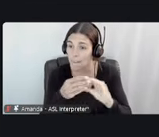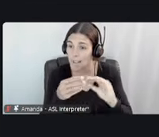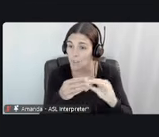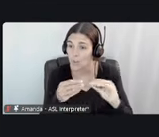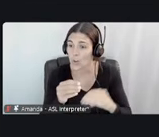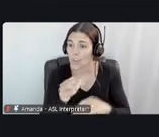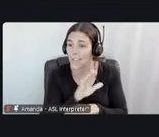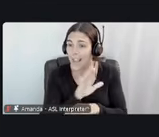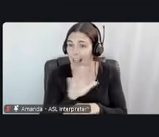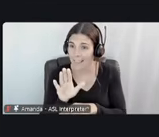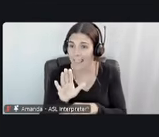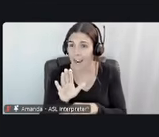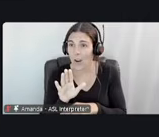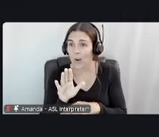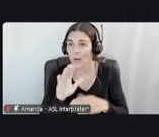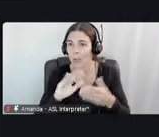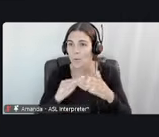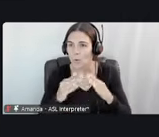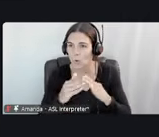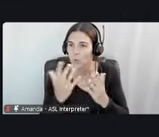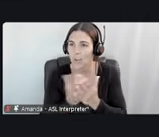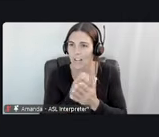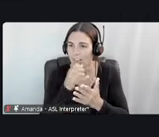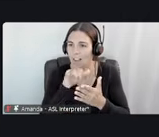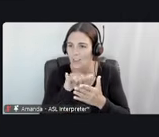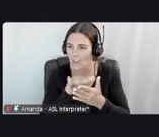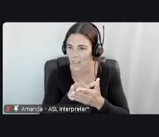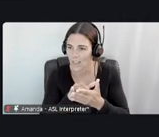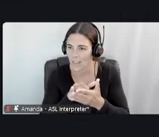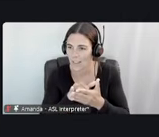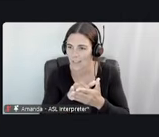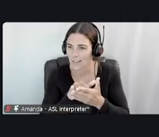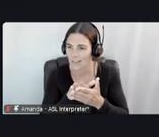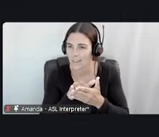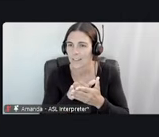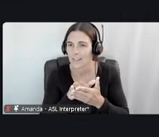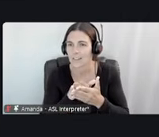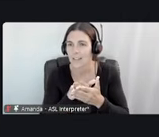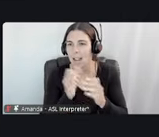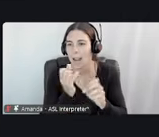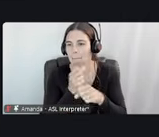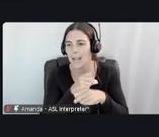leveraging that and really making u making an impact. We're getting to do that through our